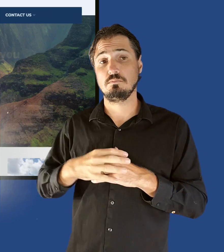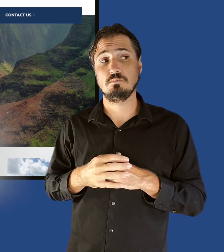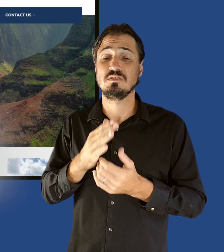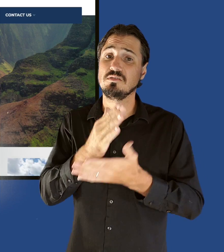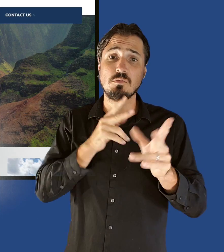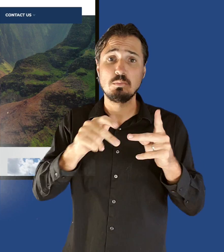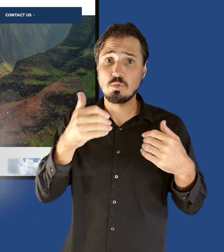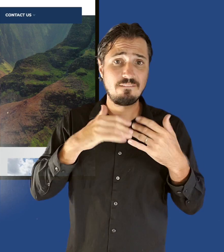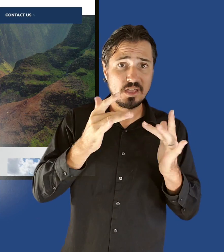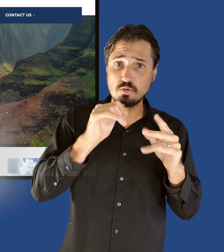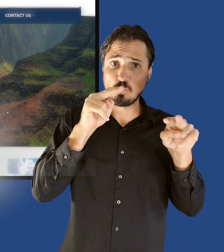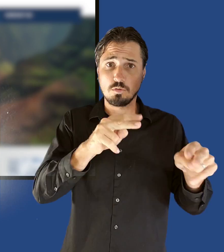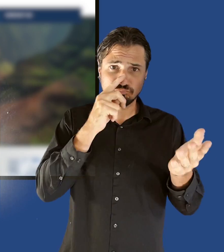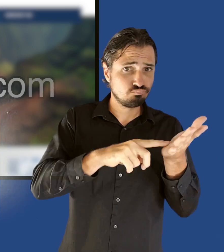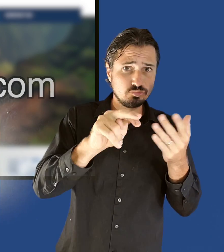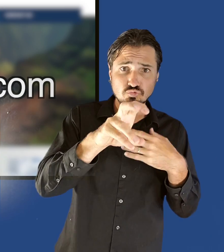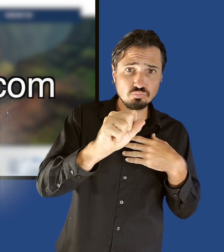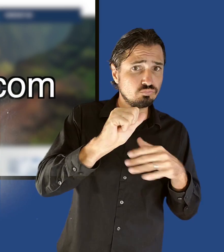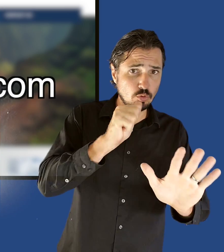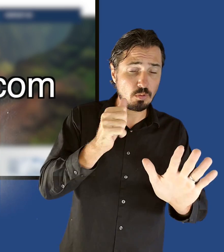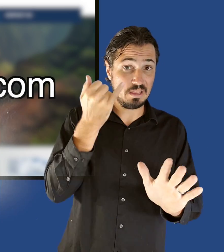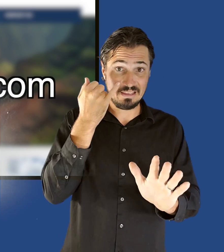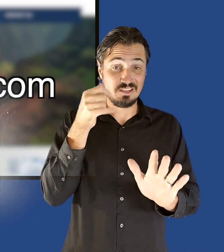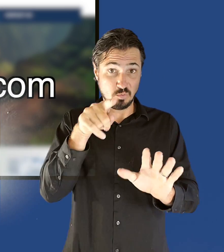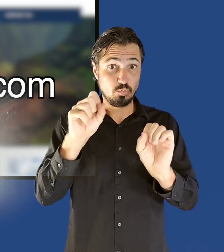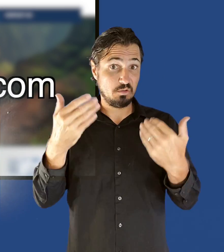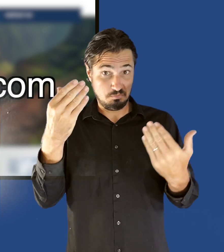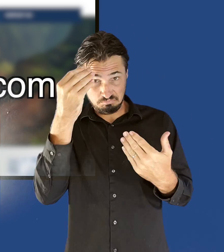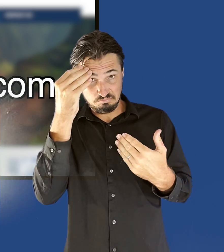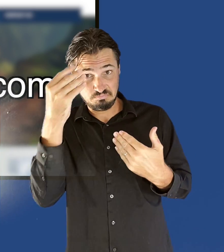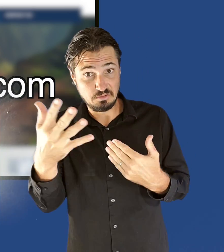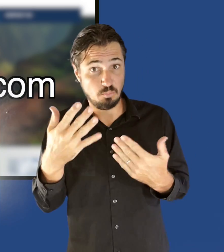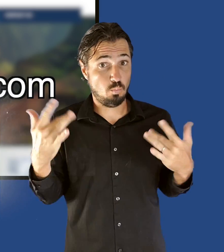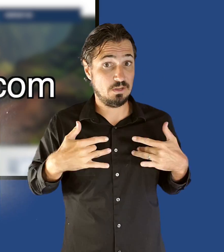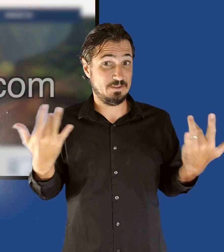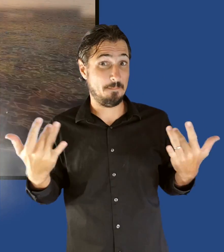Not everyone has internet access or follows the news, so please help to keep your loved ones informed.